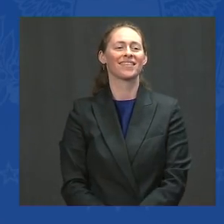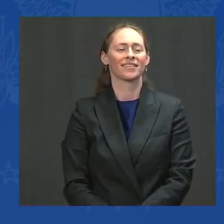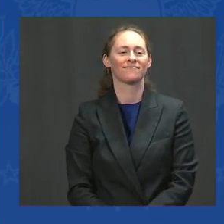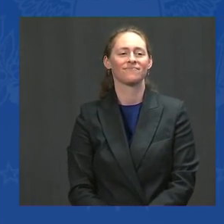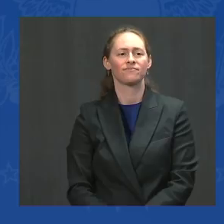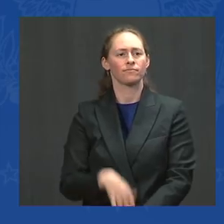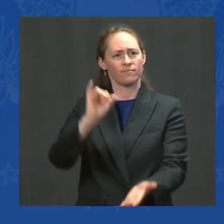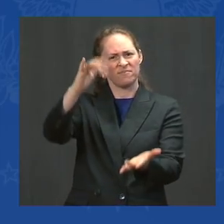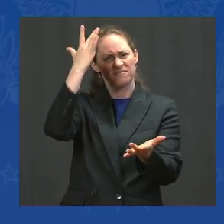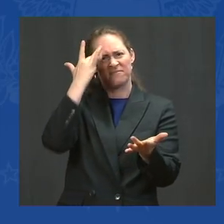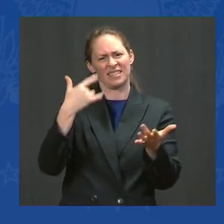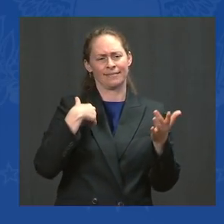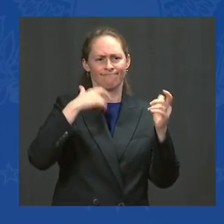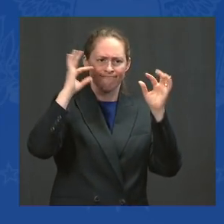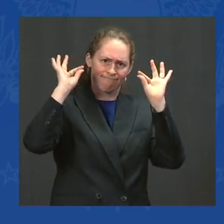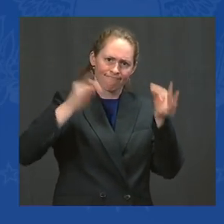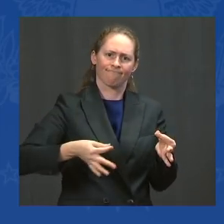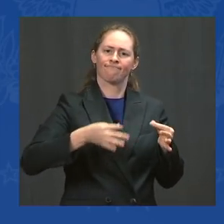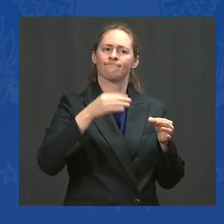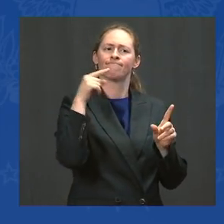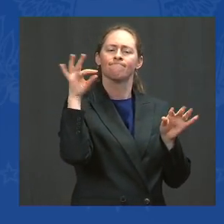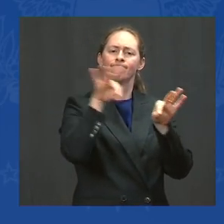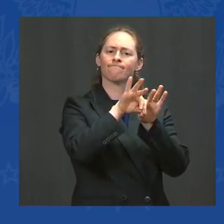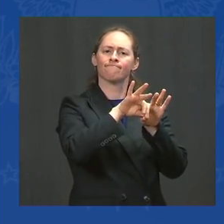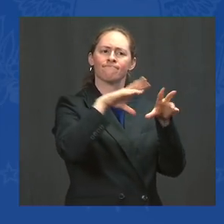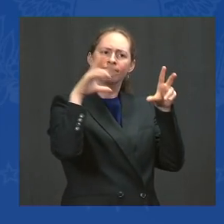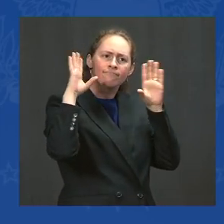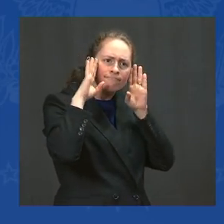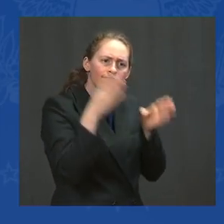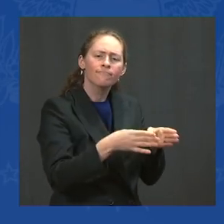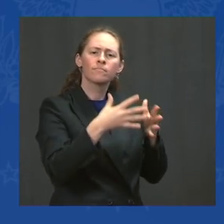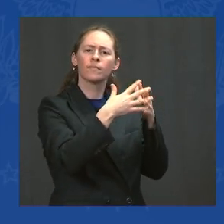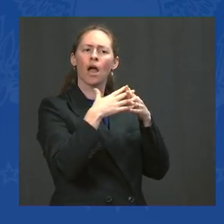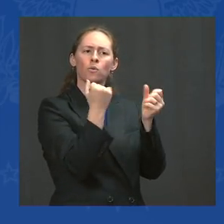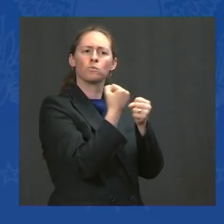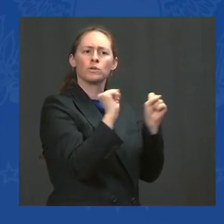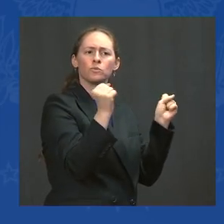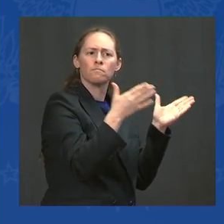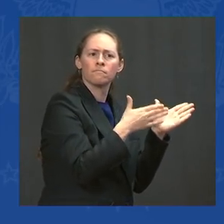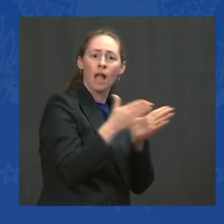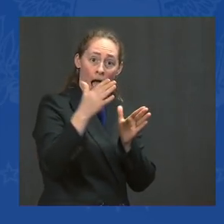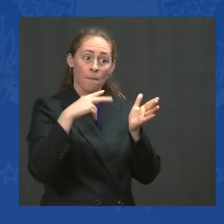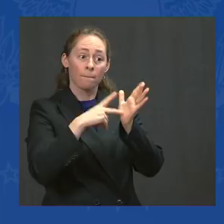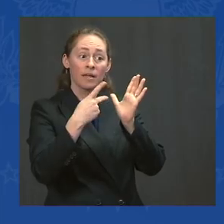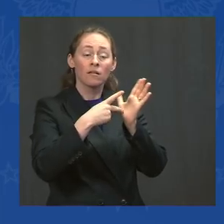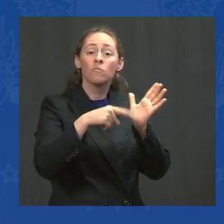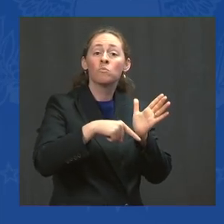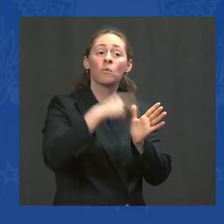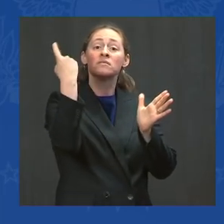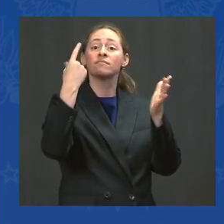to help not just all those -- everyone at once, but over the course of a full year and beyond